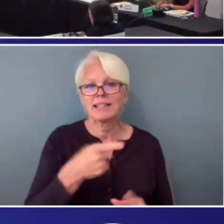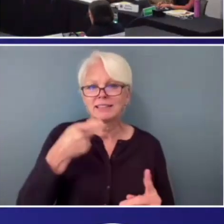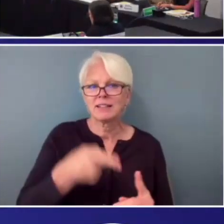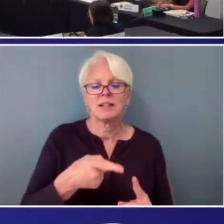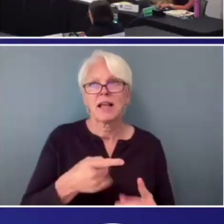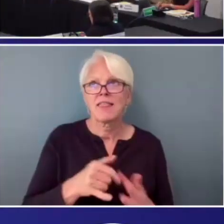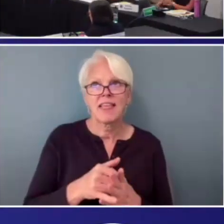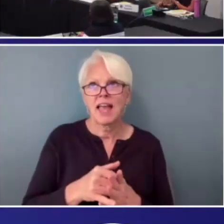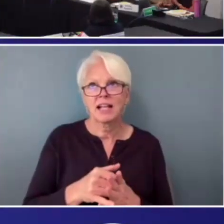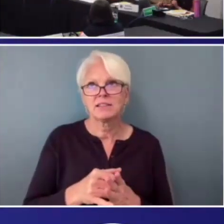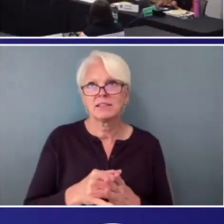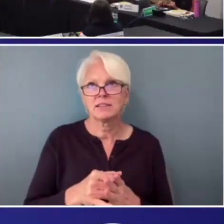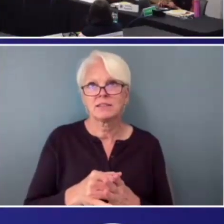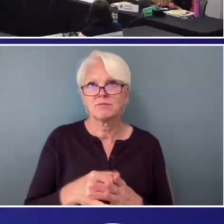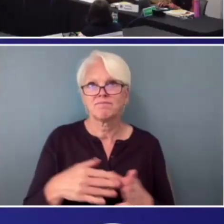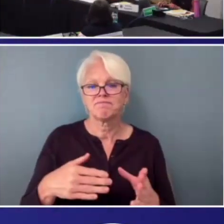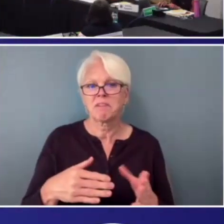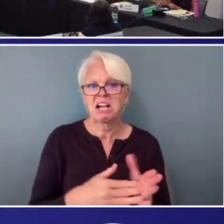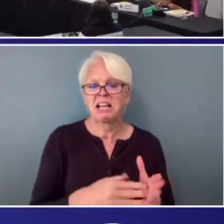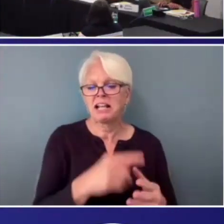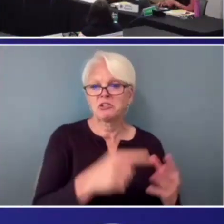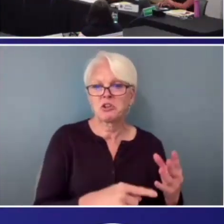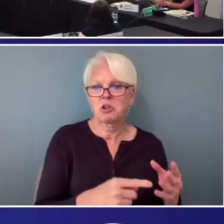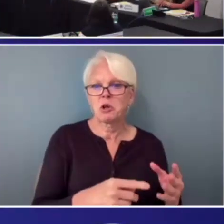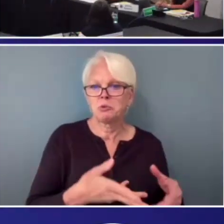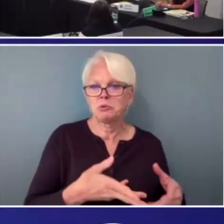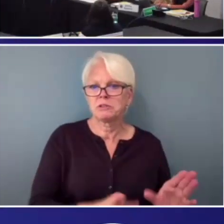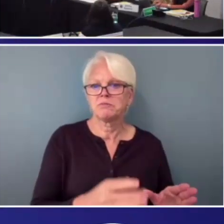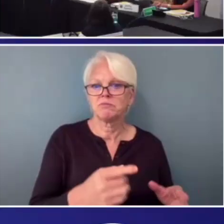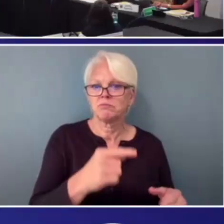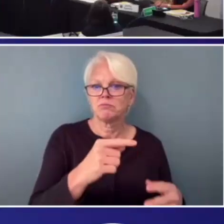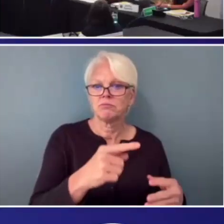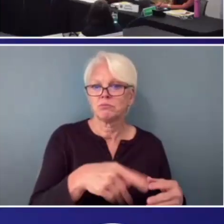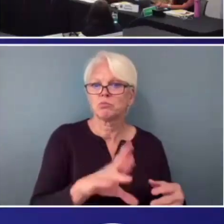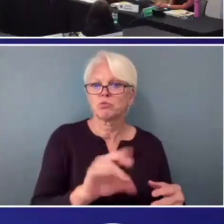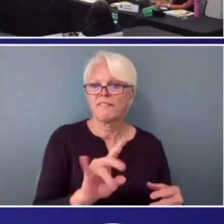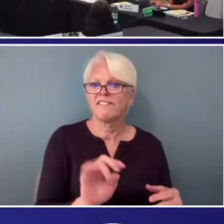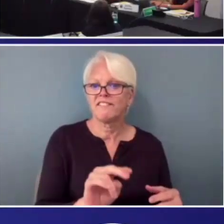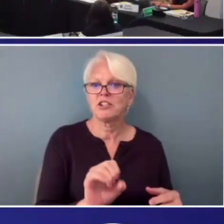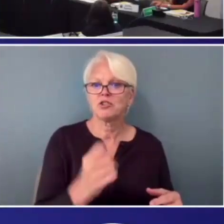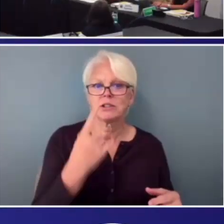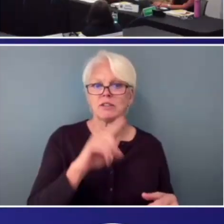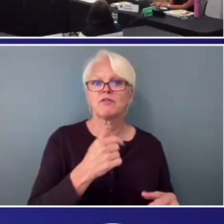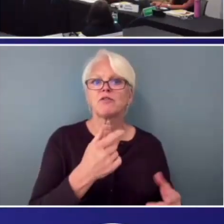provisions for military veteran reserve, and specifically reserve and guard